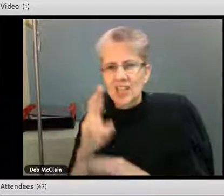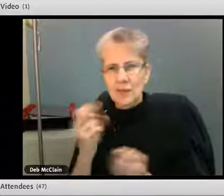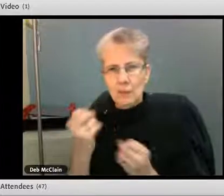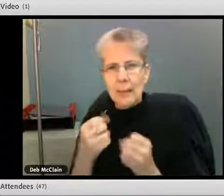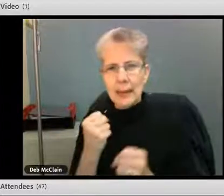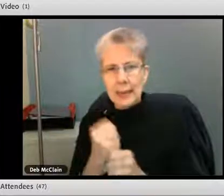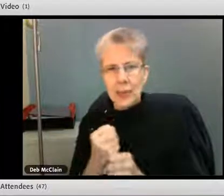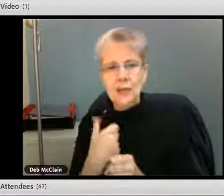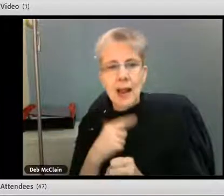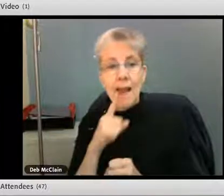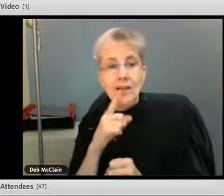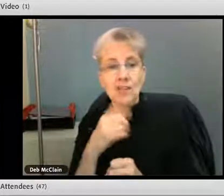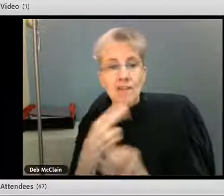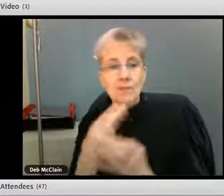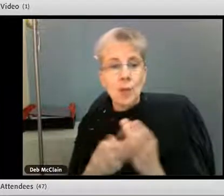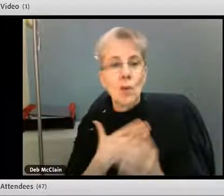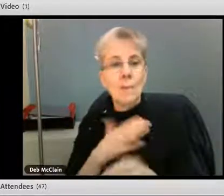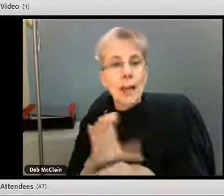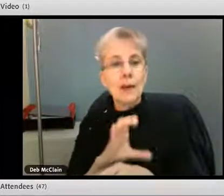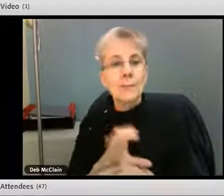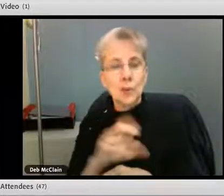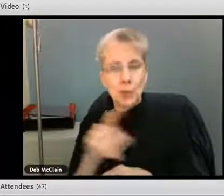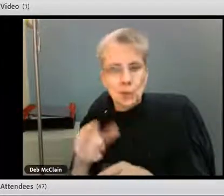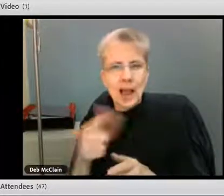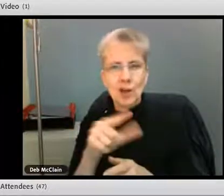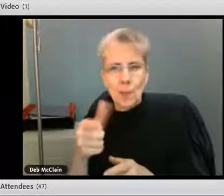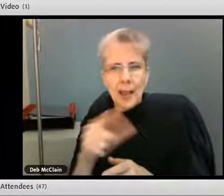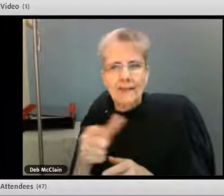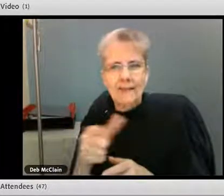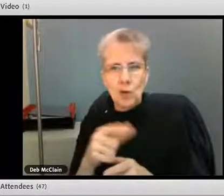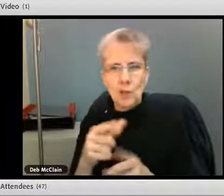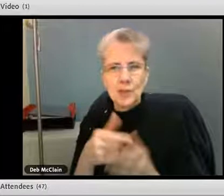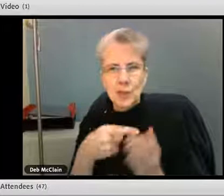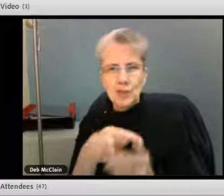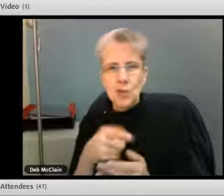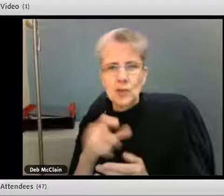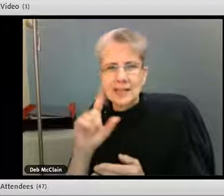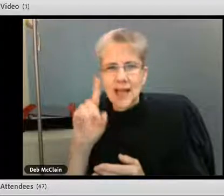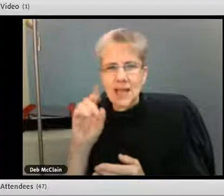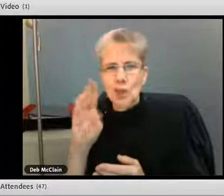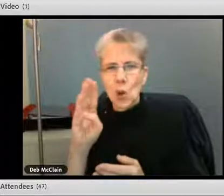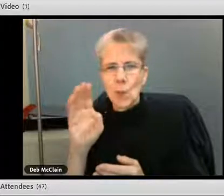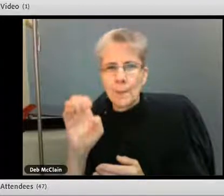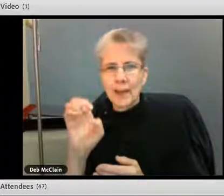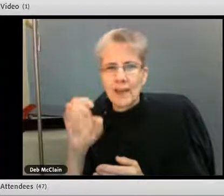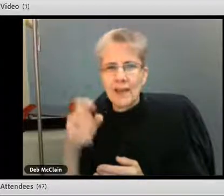and I do go back and forth between the two. This is Adobe Photoshop, and I know it's not free, but I did want to mention it because TechSoup